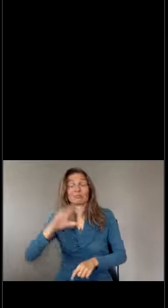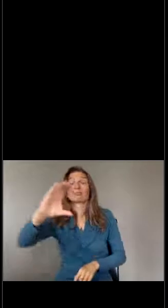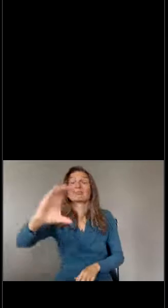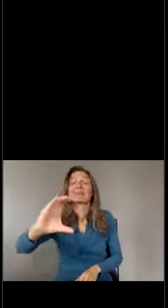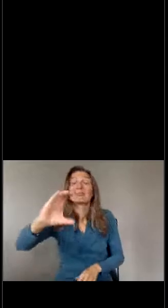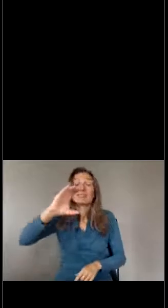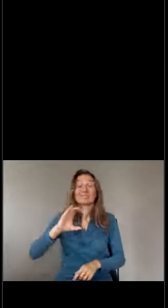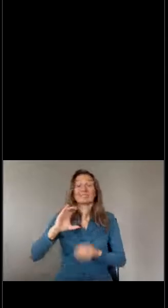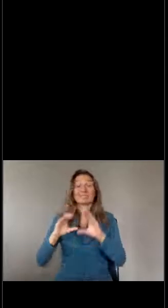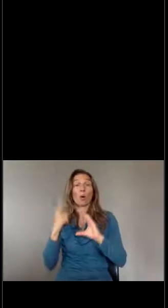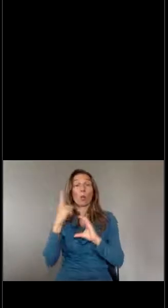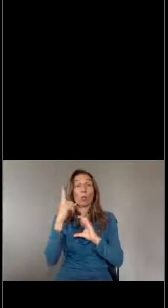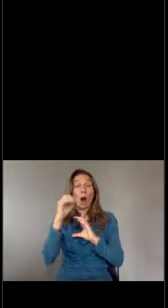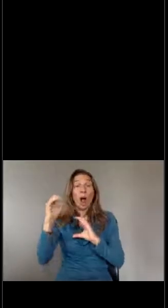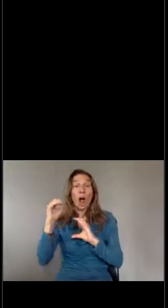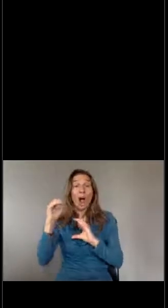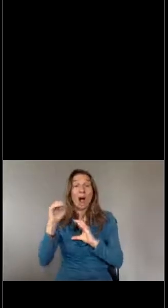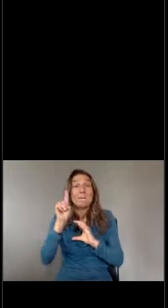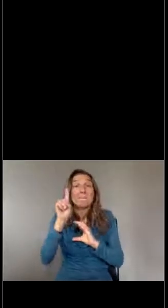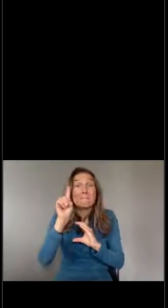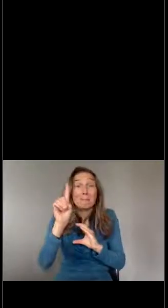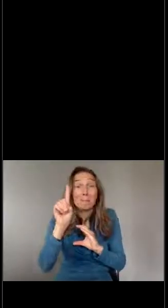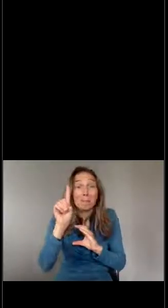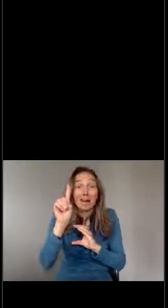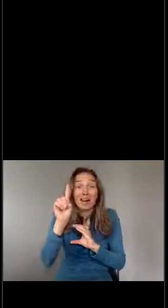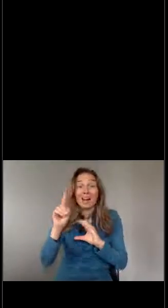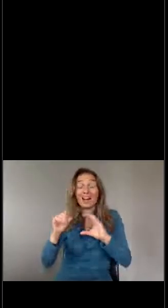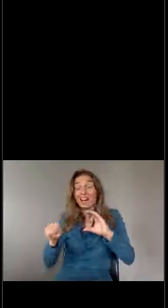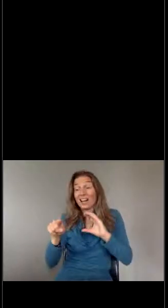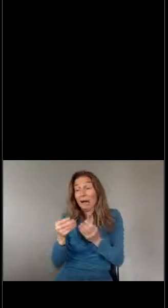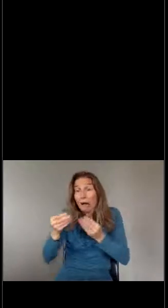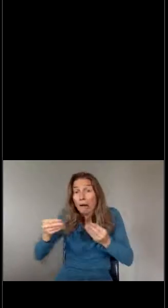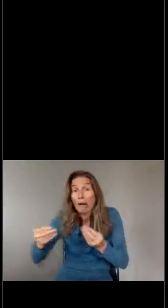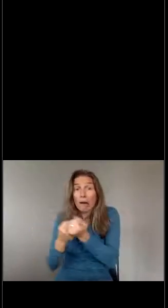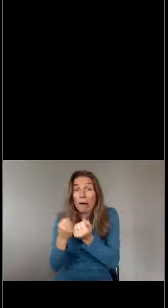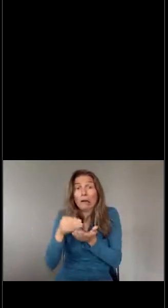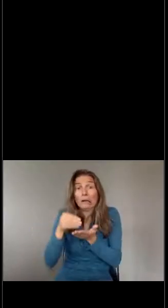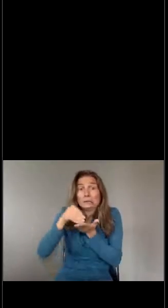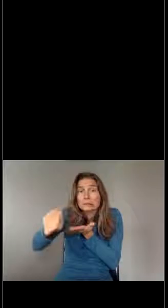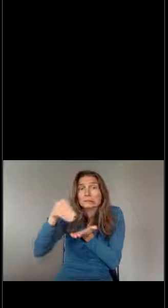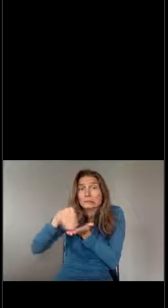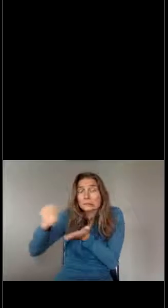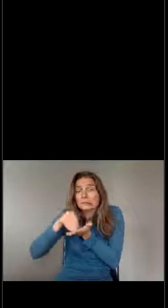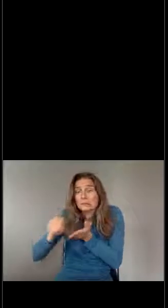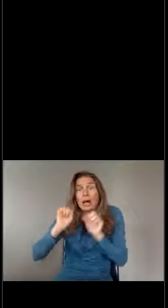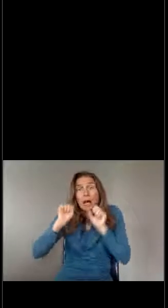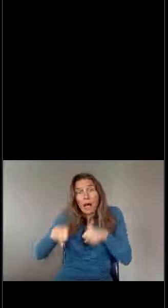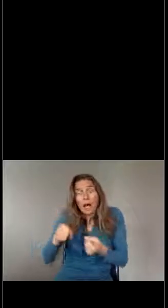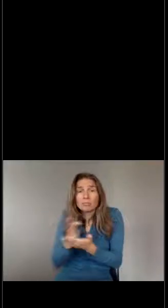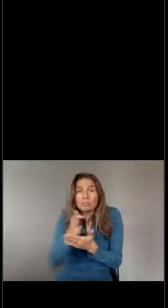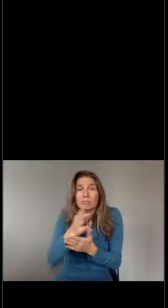he can only afford few disability-related costs he requires which could impact on his participation.